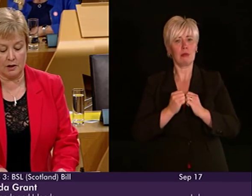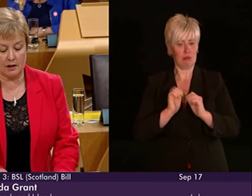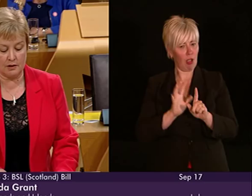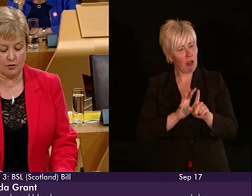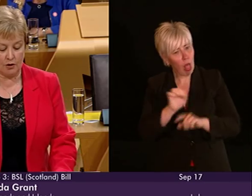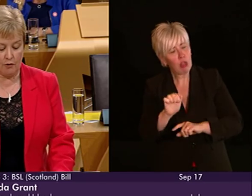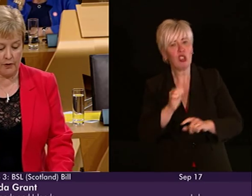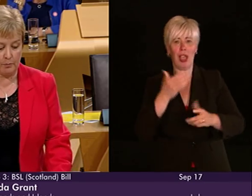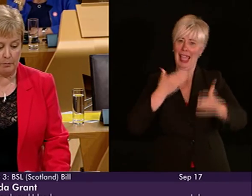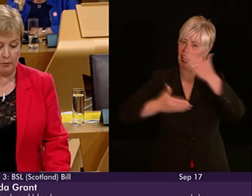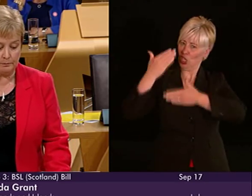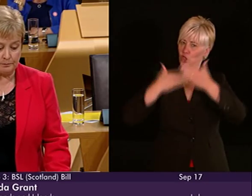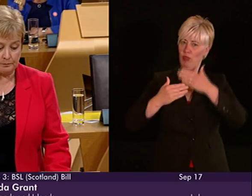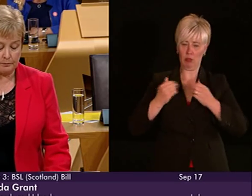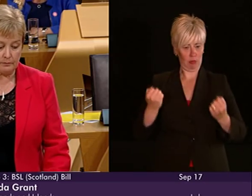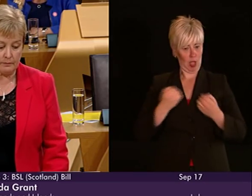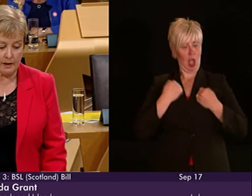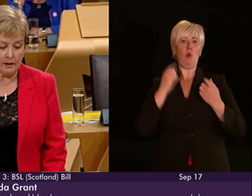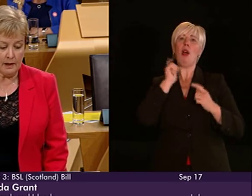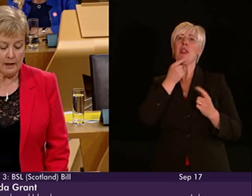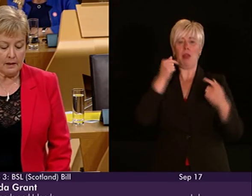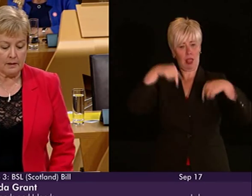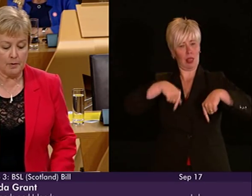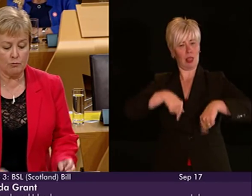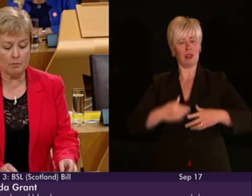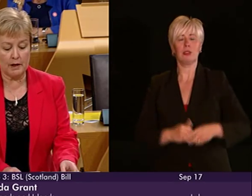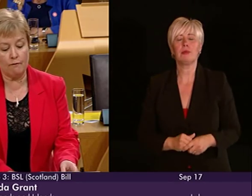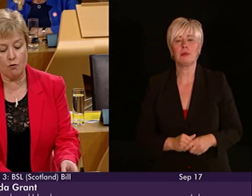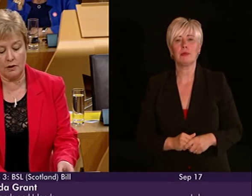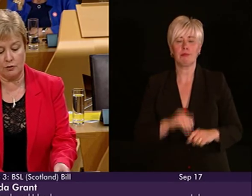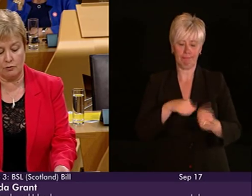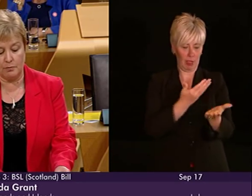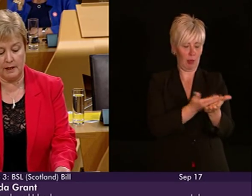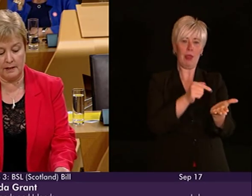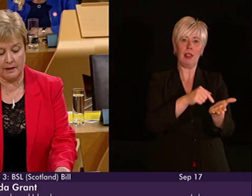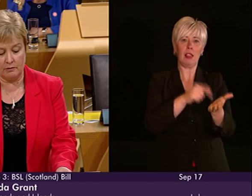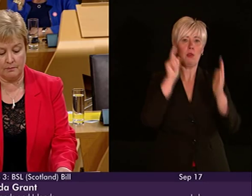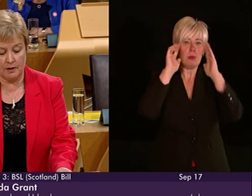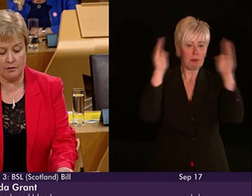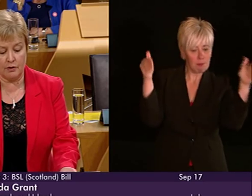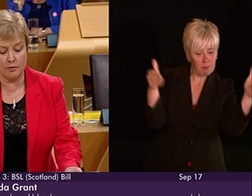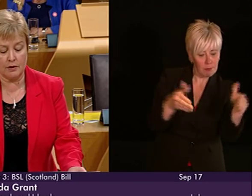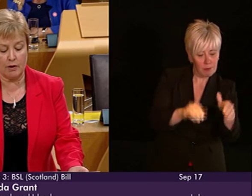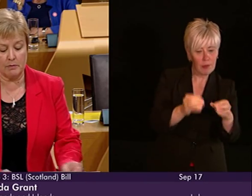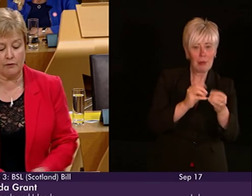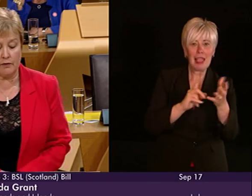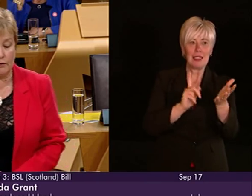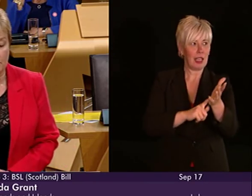culture and history of our people. The bill will create a focus on BSL. The requirement